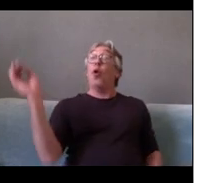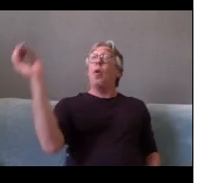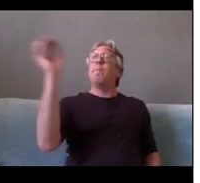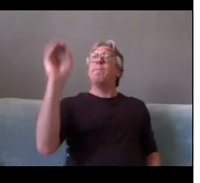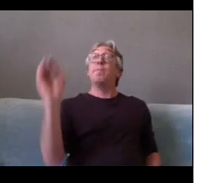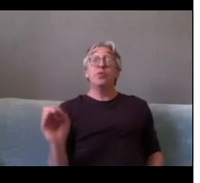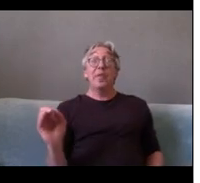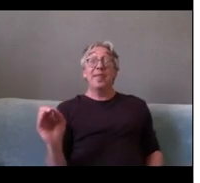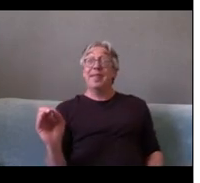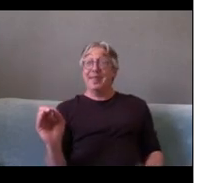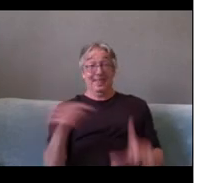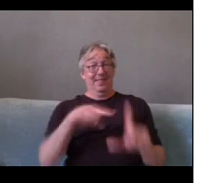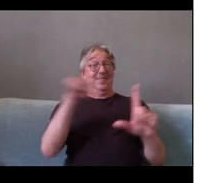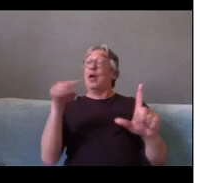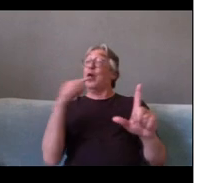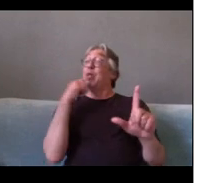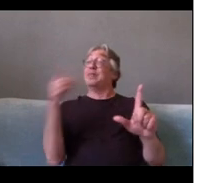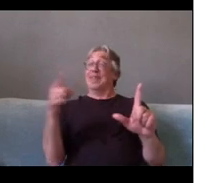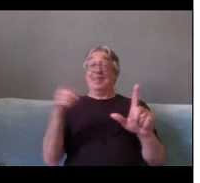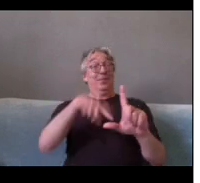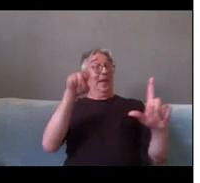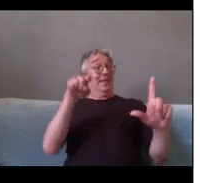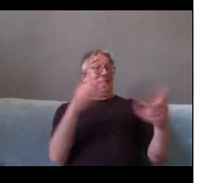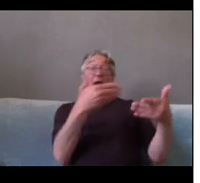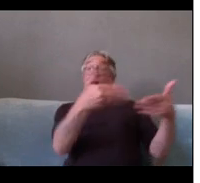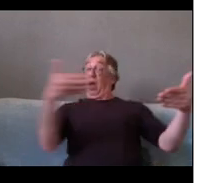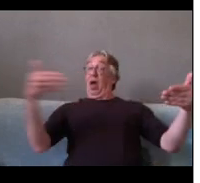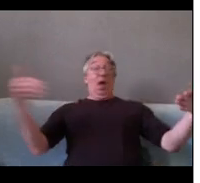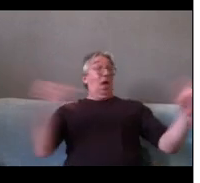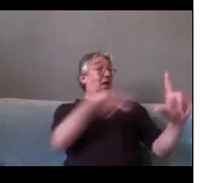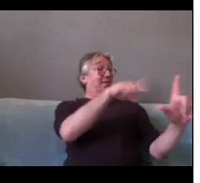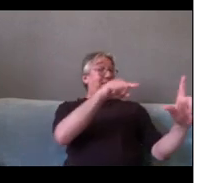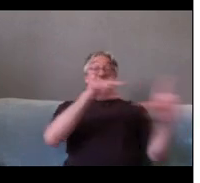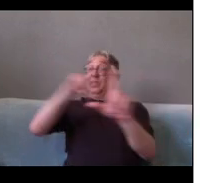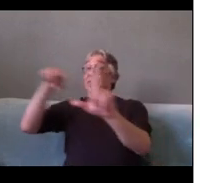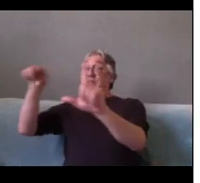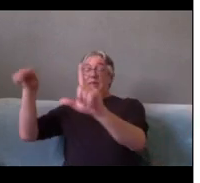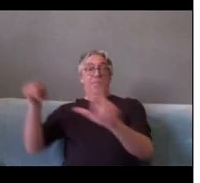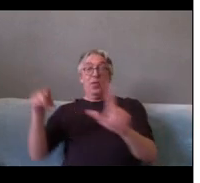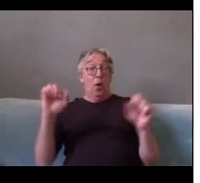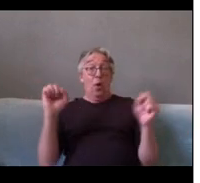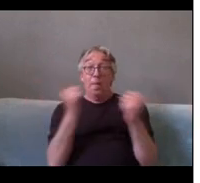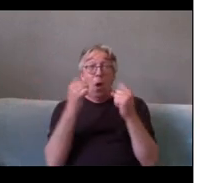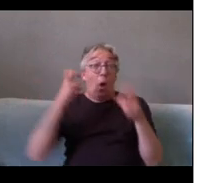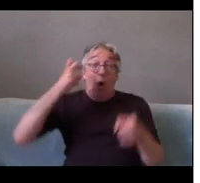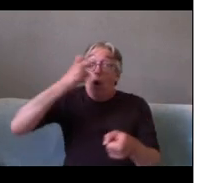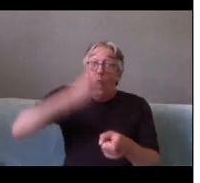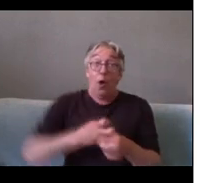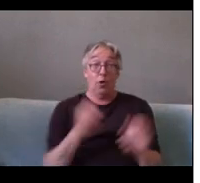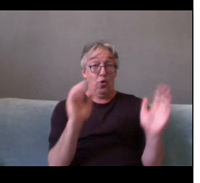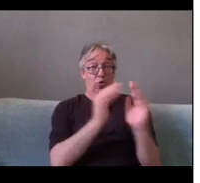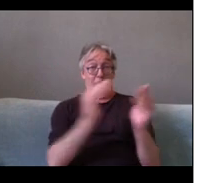Just illustrate the problems of different approaches in measuring disability I have data here from Zambia.